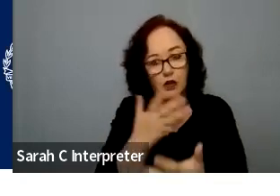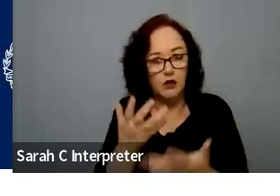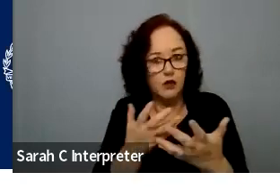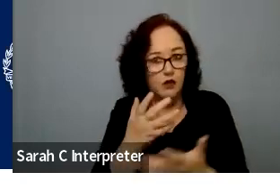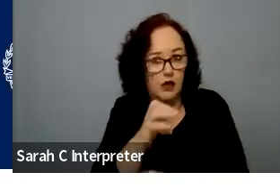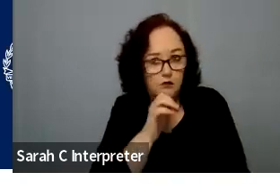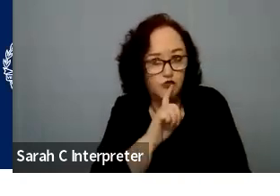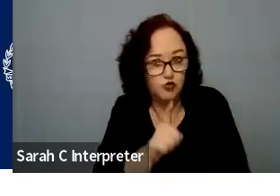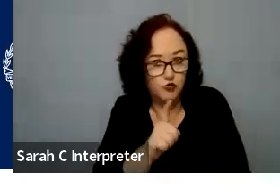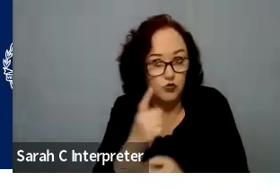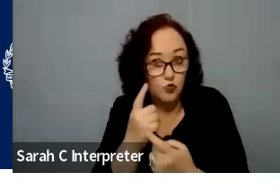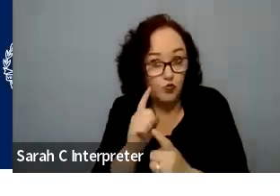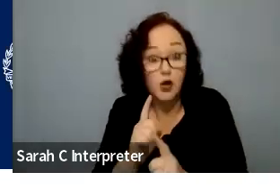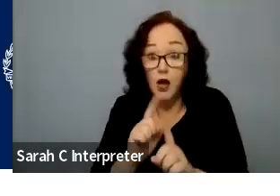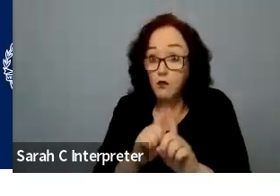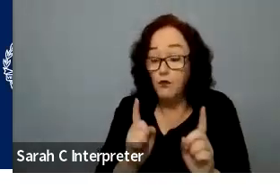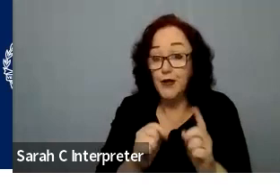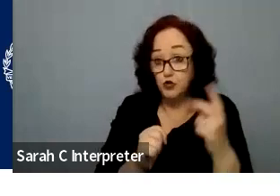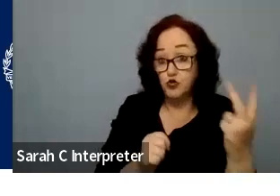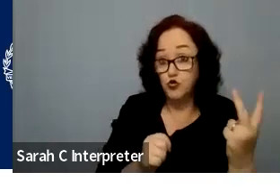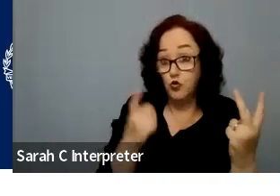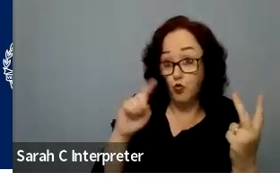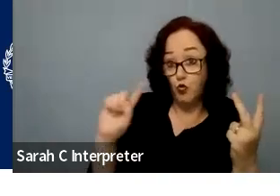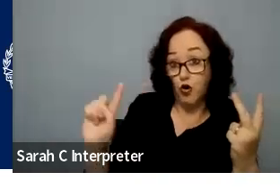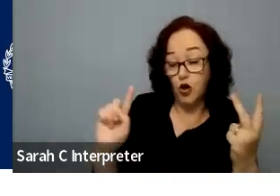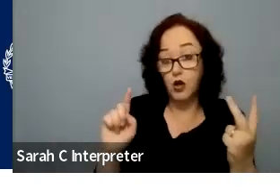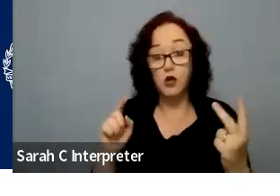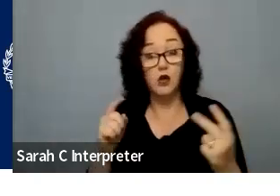it did for those two but I'm not sure it would work for all of the students but we need more